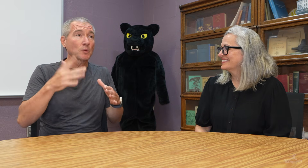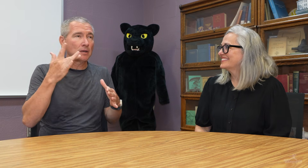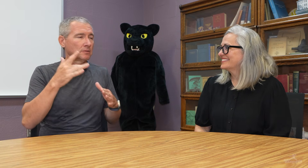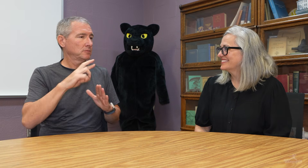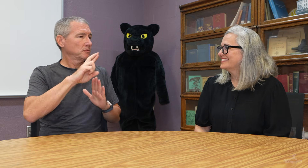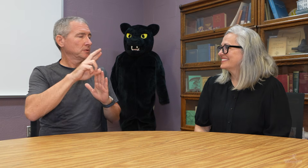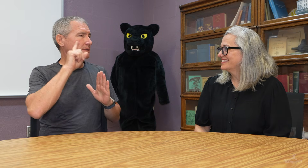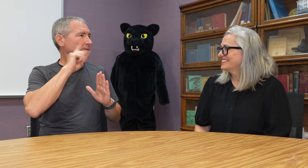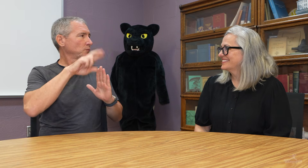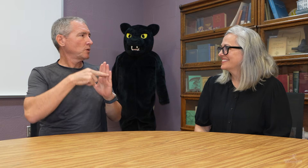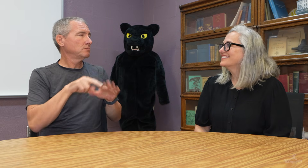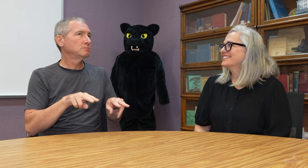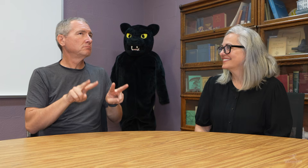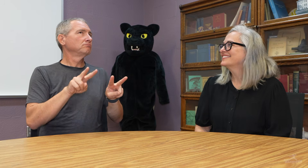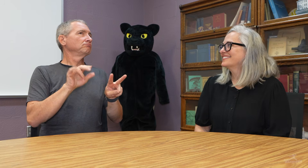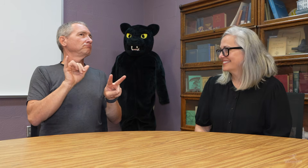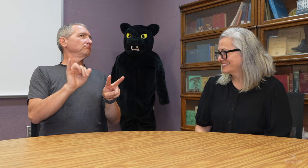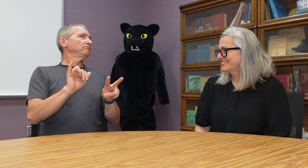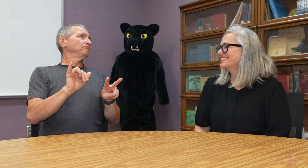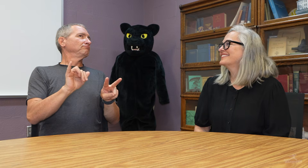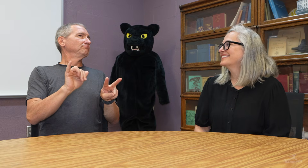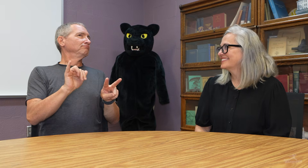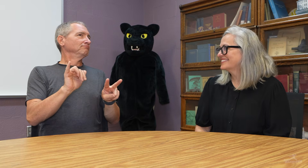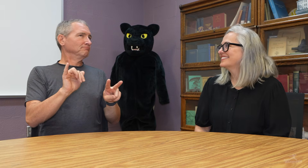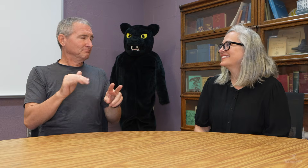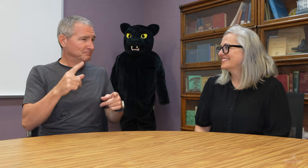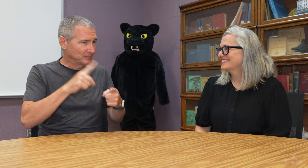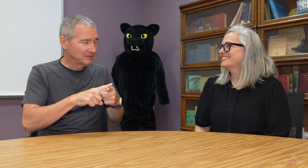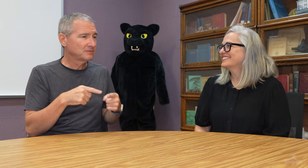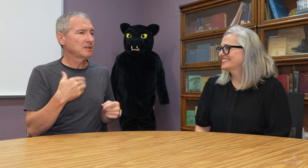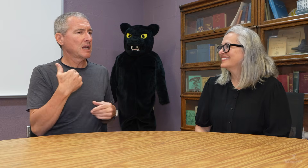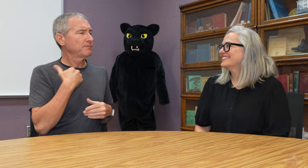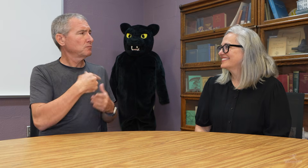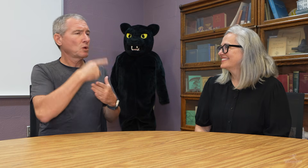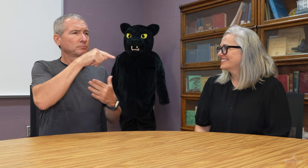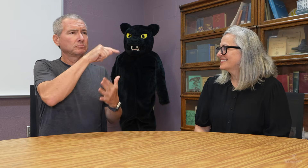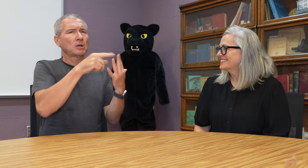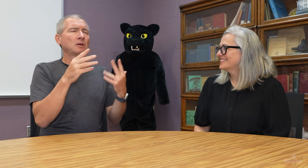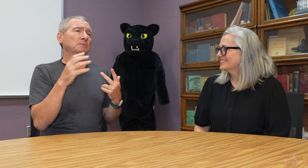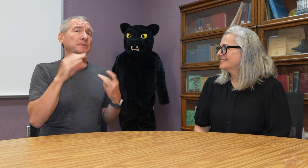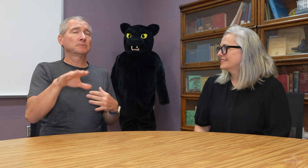Deaf children need deaf role models. Plus, you have a lot of programs.